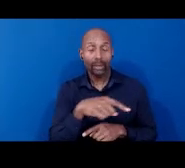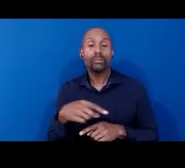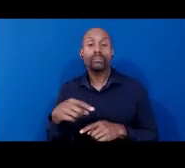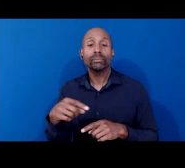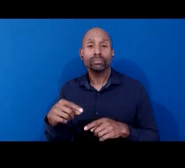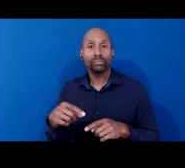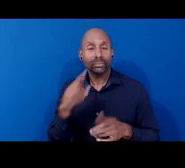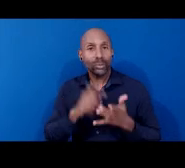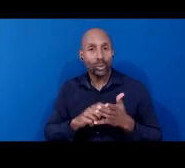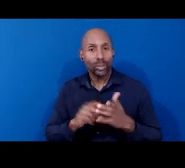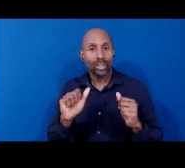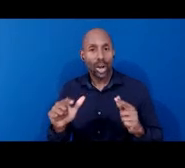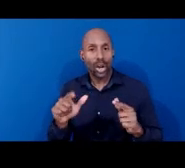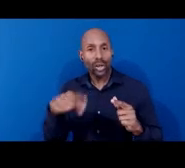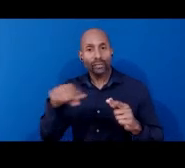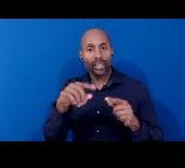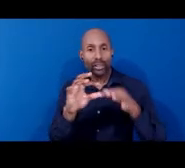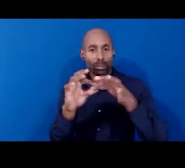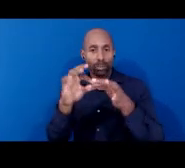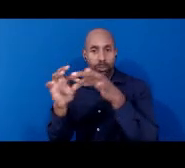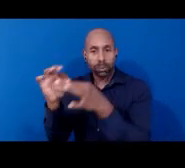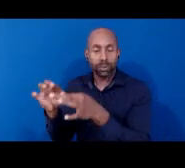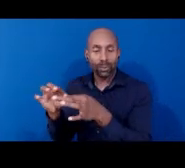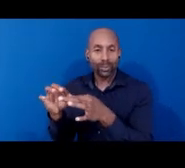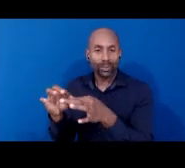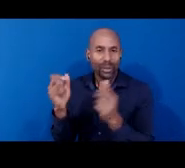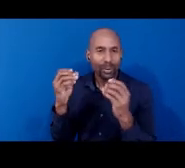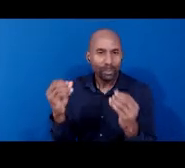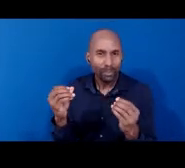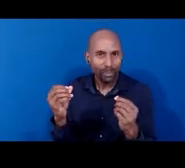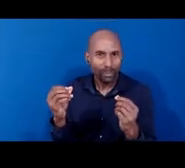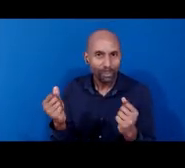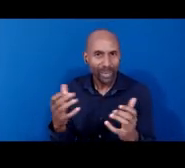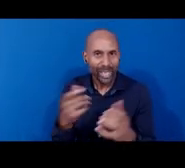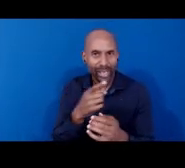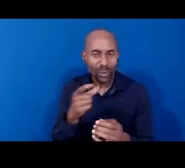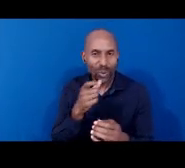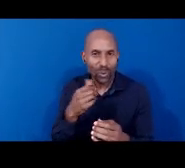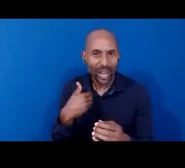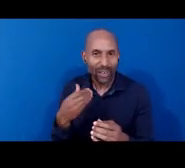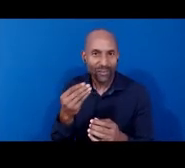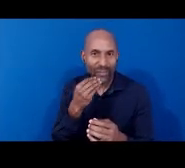This should look like or might look like a food web to many of you who have that background. You see that things are connected.